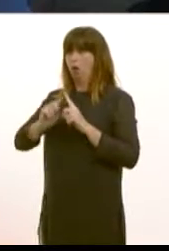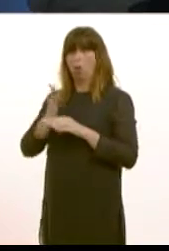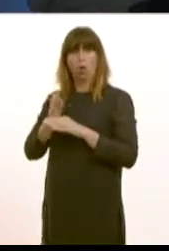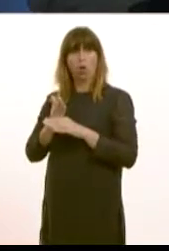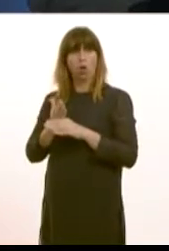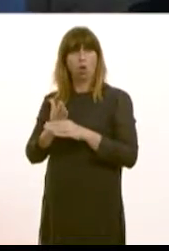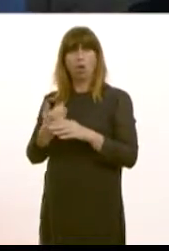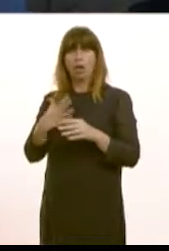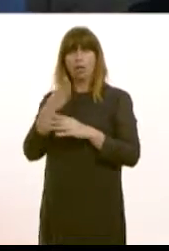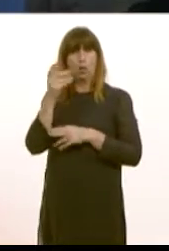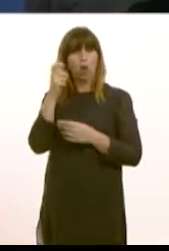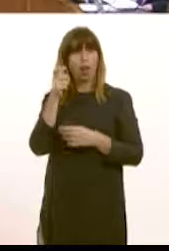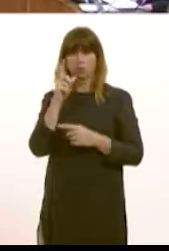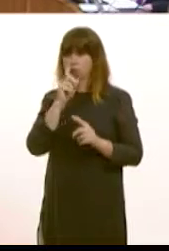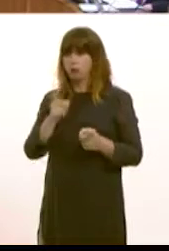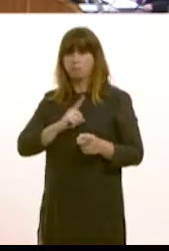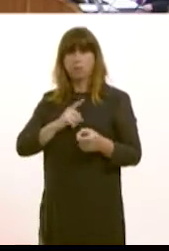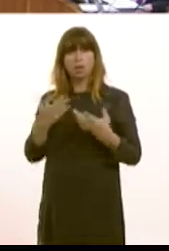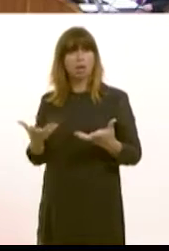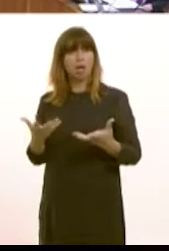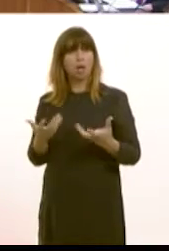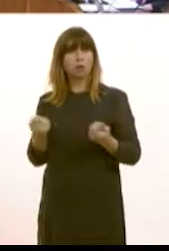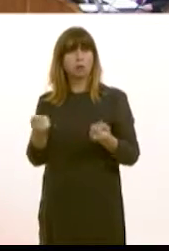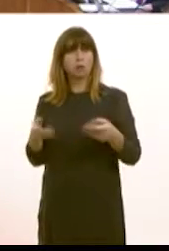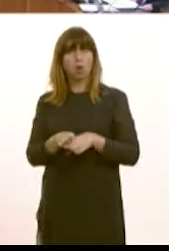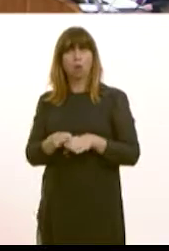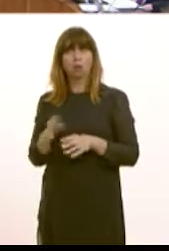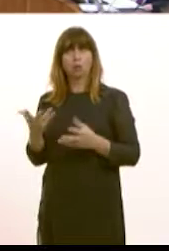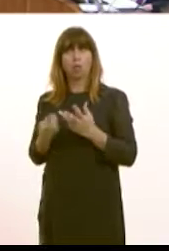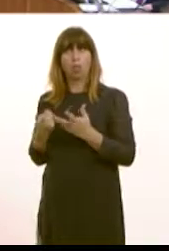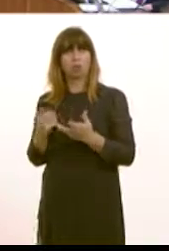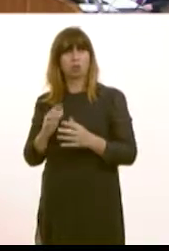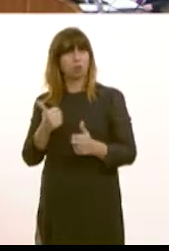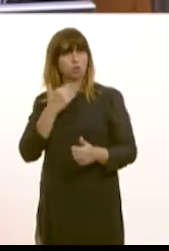Carwyn Jones: But that is the responsibility of local authorities, not the Welsh Government.